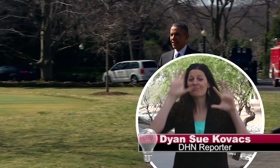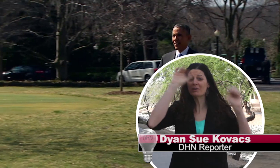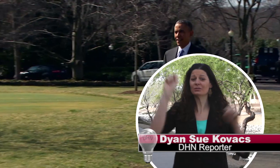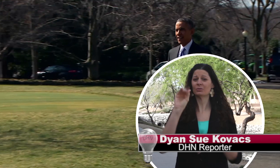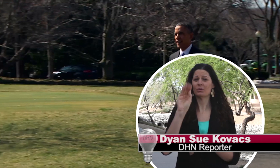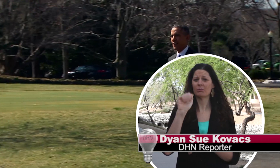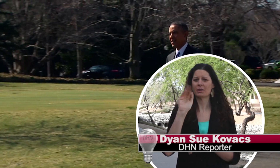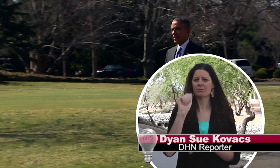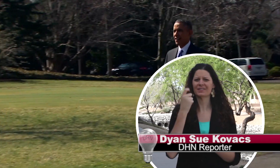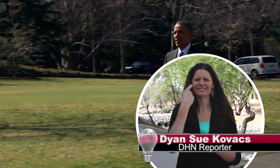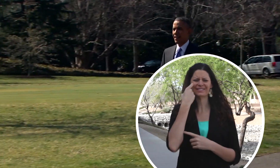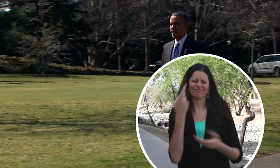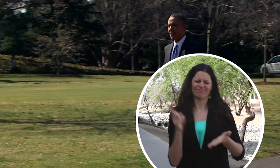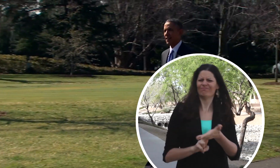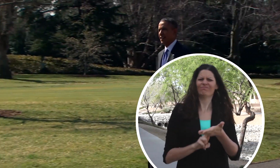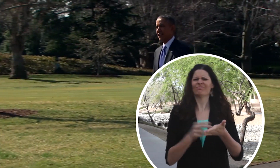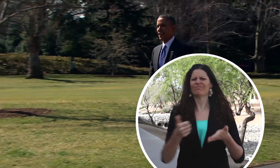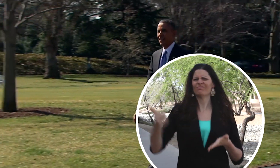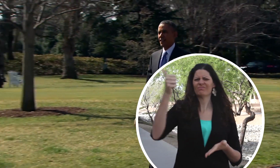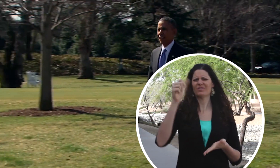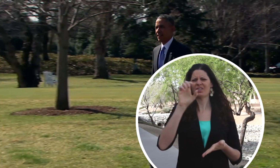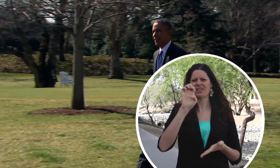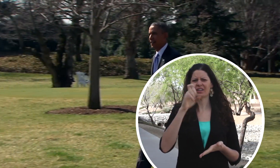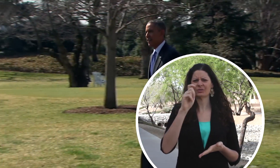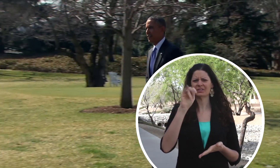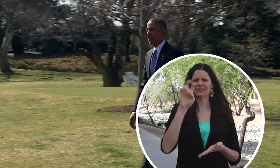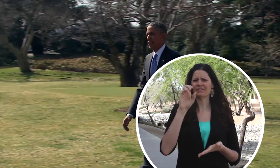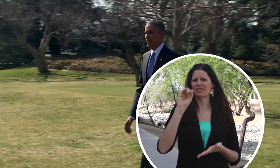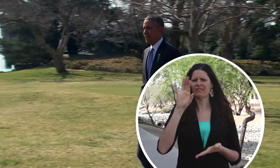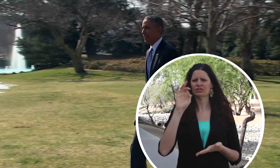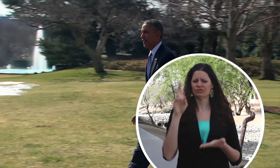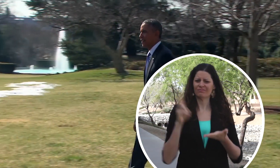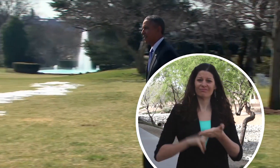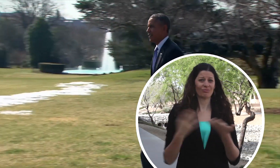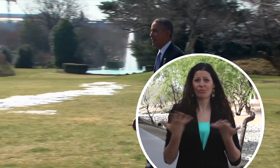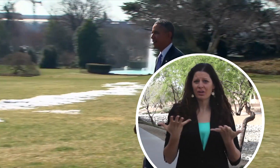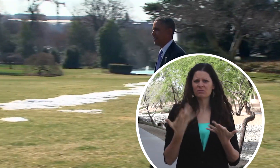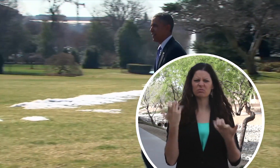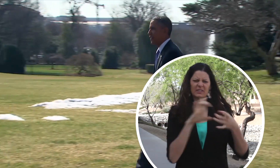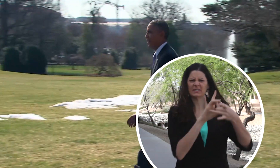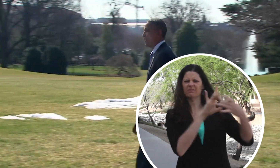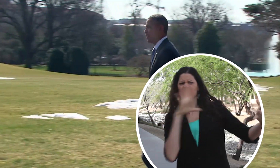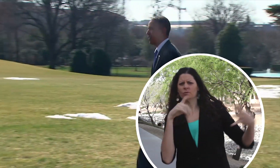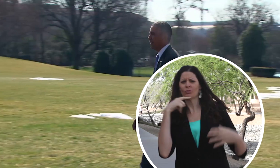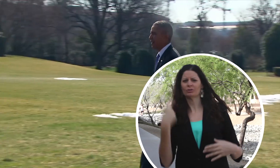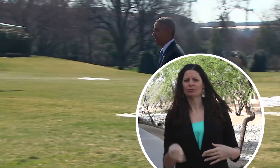PRESIDENT OBAMA HELD A PRESS CONFERENCE TO SAY THE US WILL NOT SUPPORT RUSSIA'S ACTIONS.